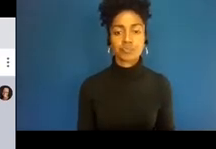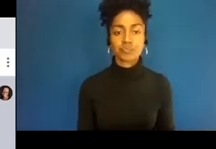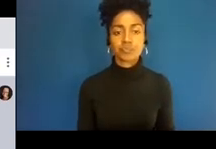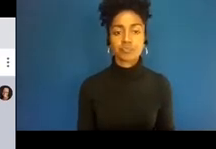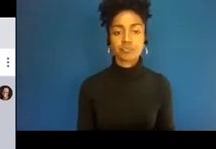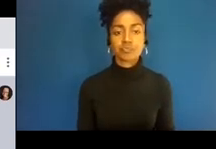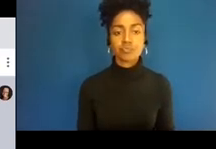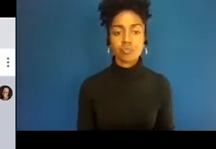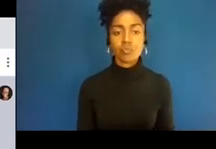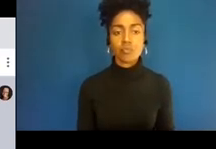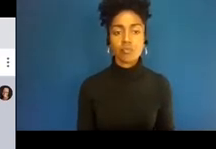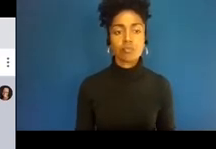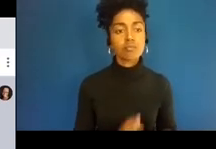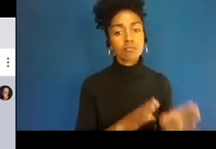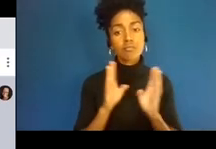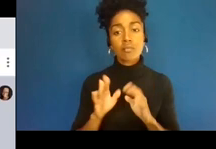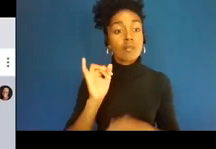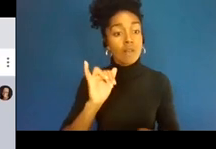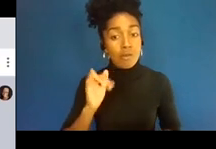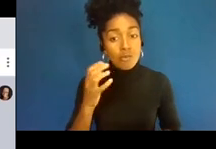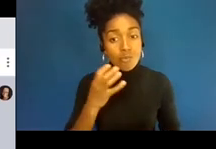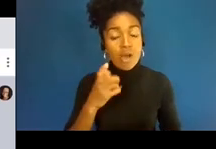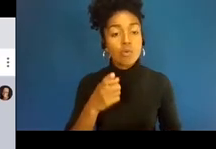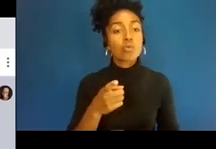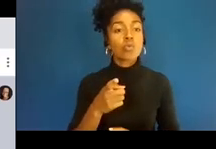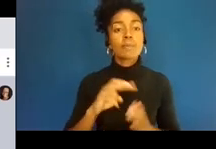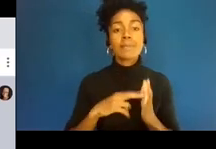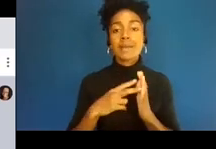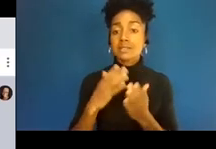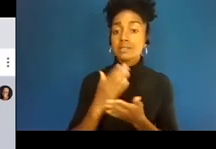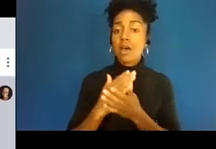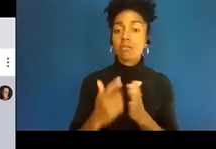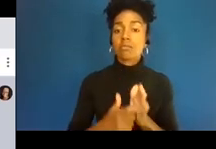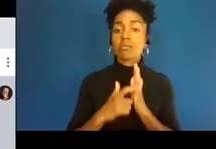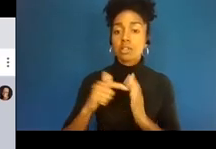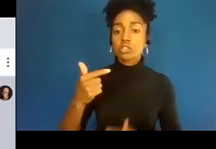Oh, wow. "Stop requiring GPAs for tutor applications